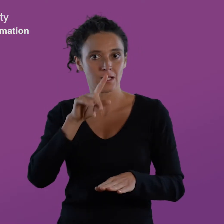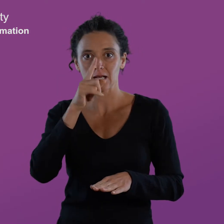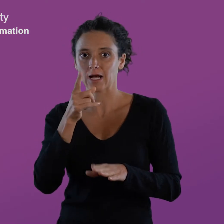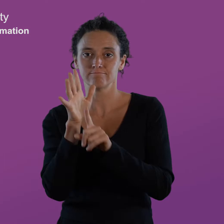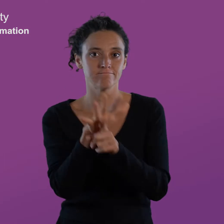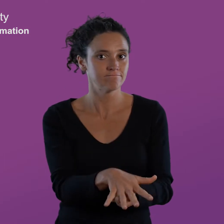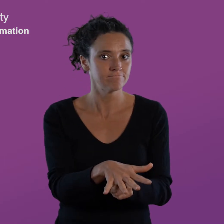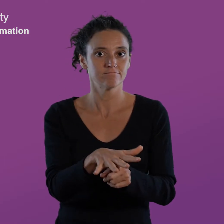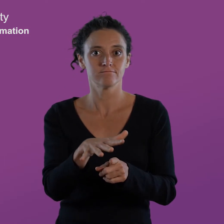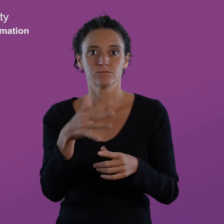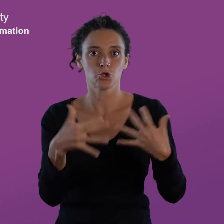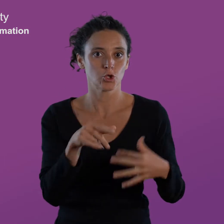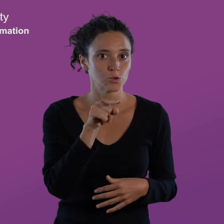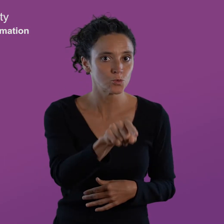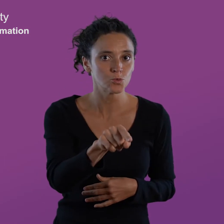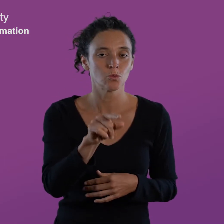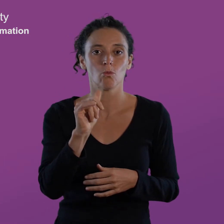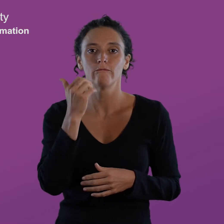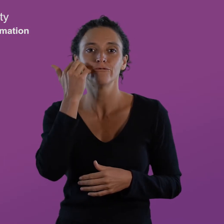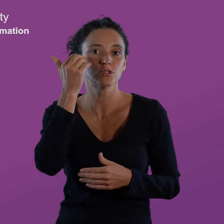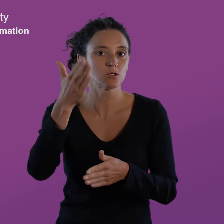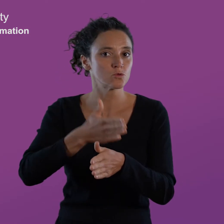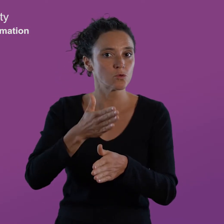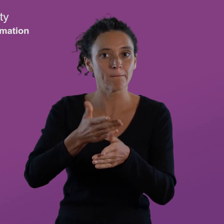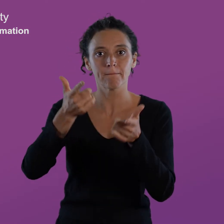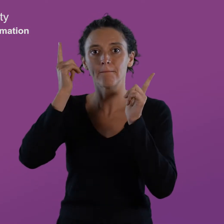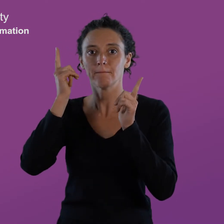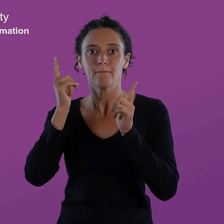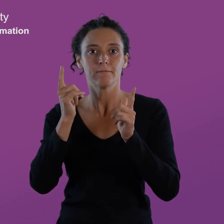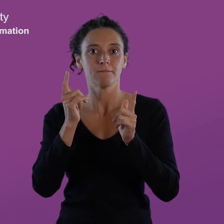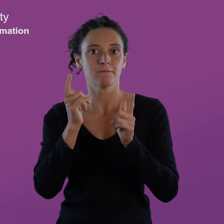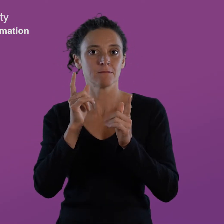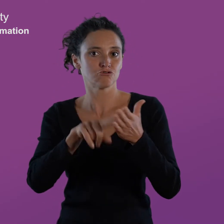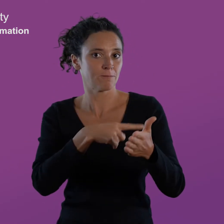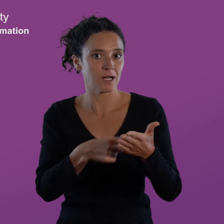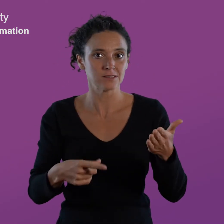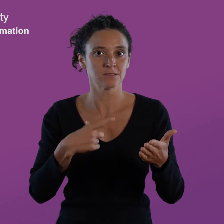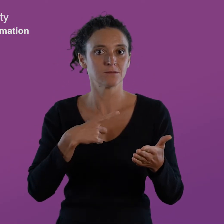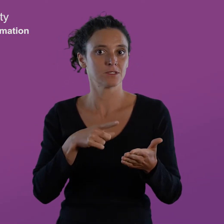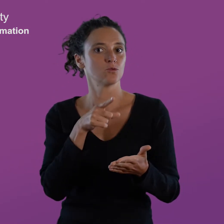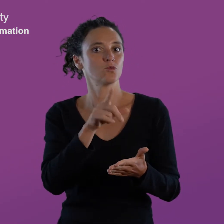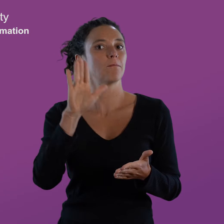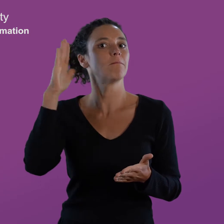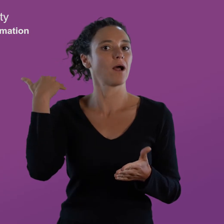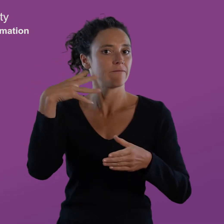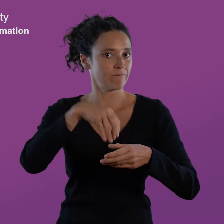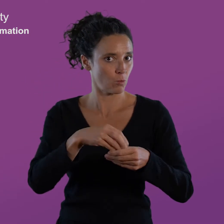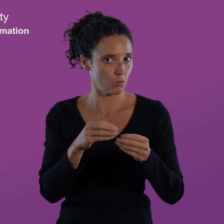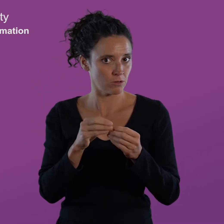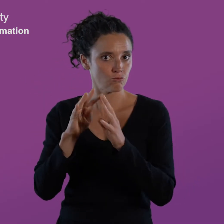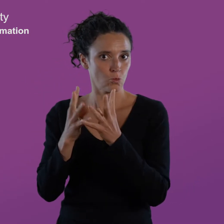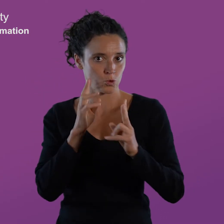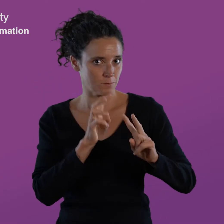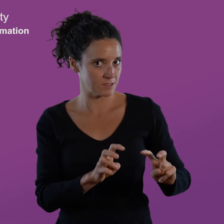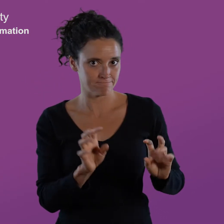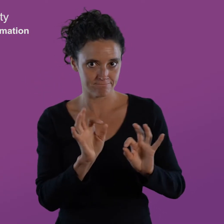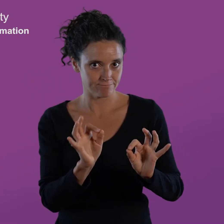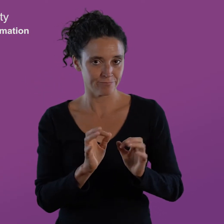it is a criminal offence for any person to injure you, cause you disadvantage, or for your employer to take action against you because you have given information to the Royal Commission.